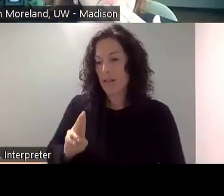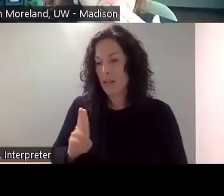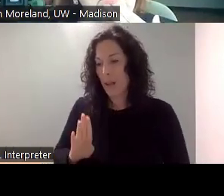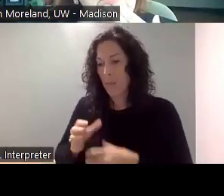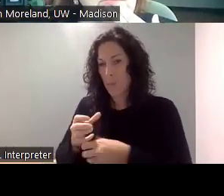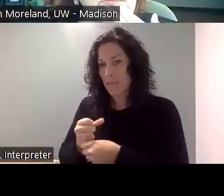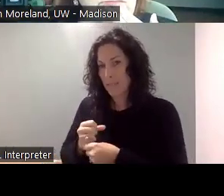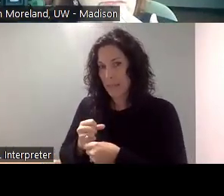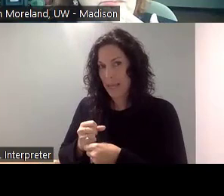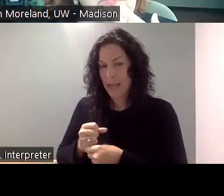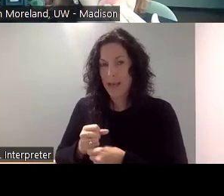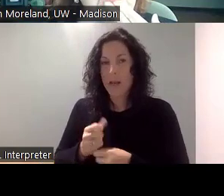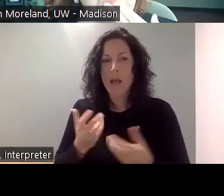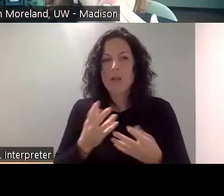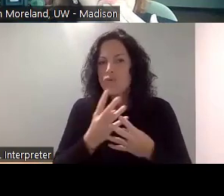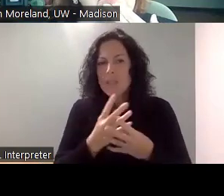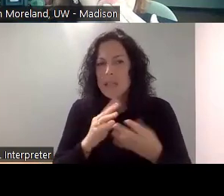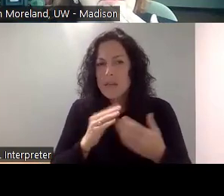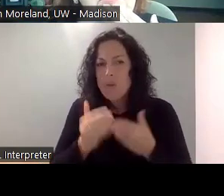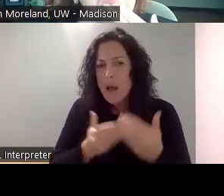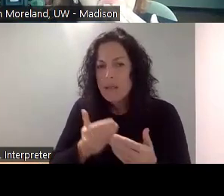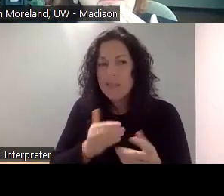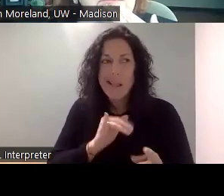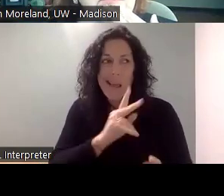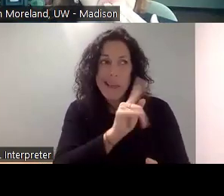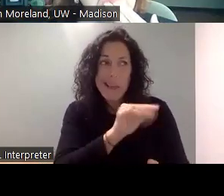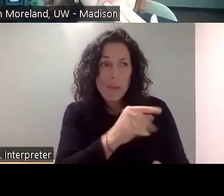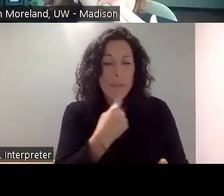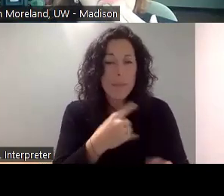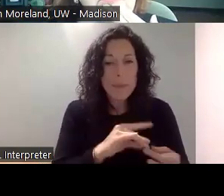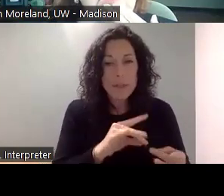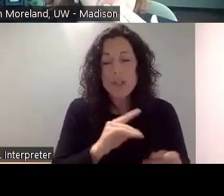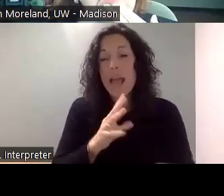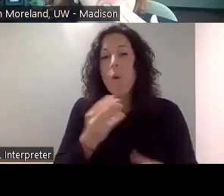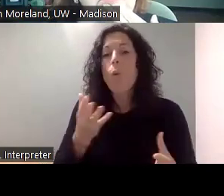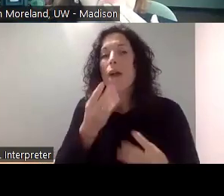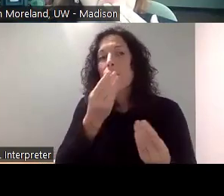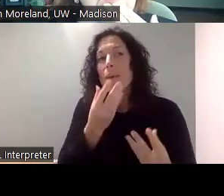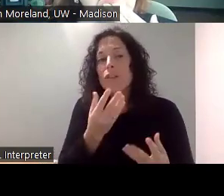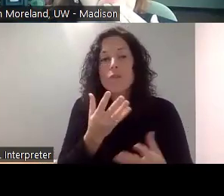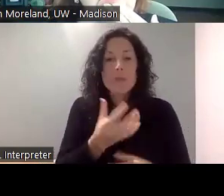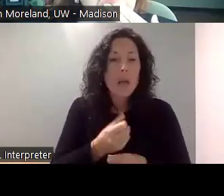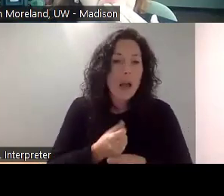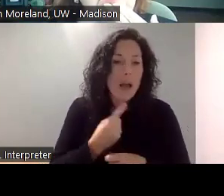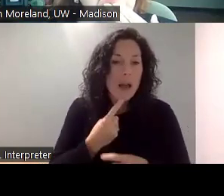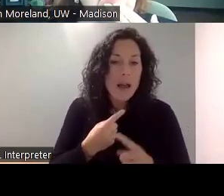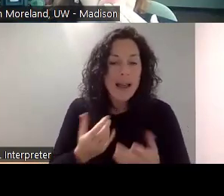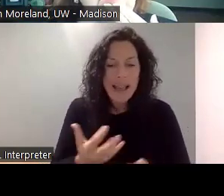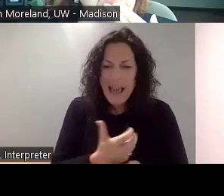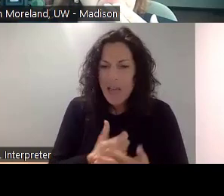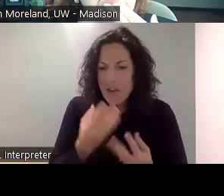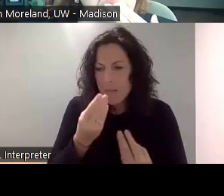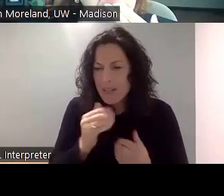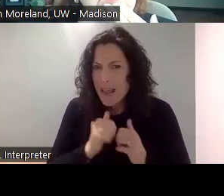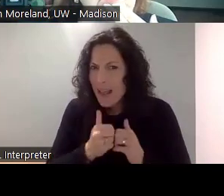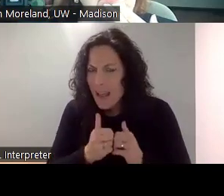what our screening process, as Kim mentioned, and what information we've obtained from them. How do we gather the information might be an issue?